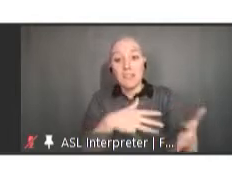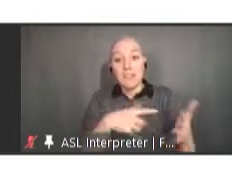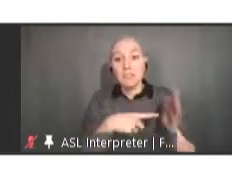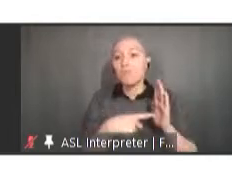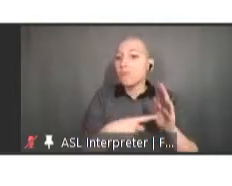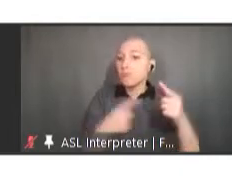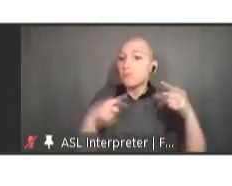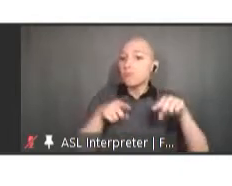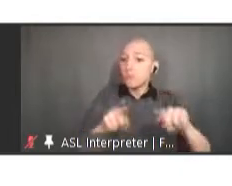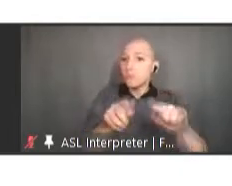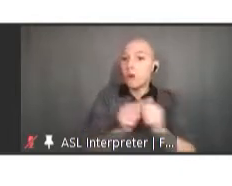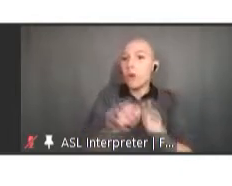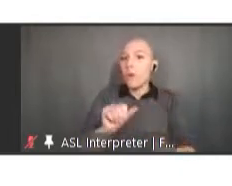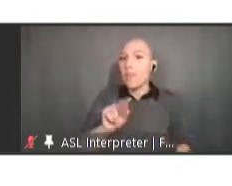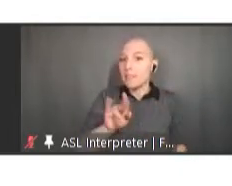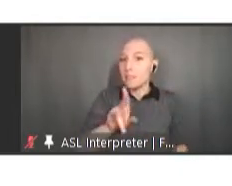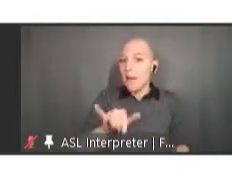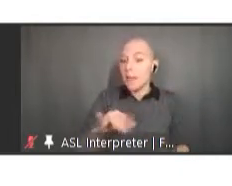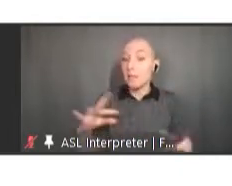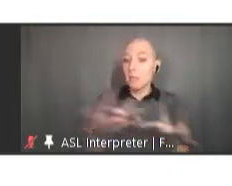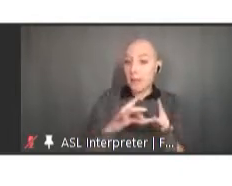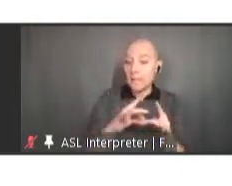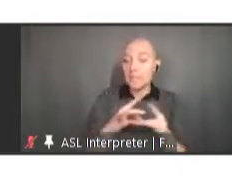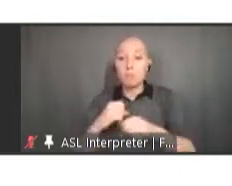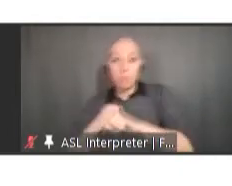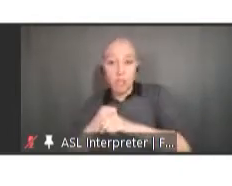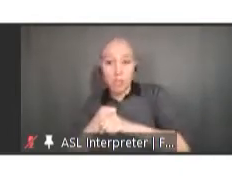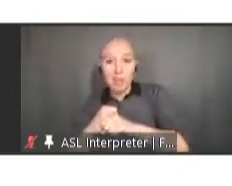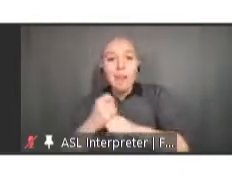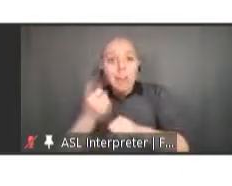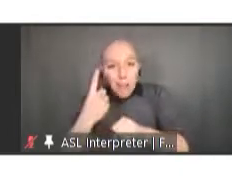protection. But binding on neutralizing antibodies are not the whole picture.